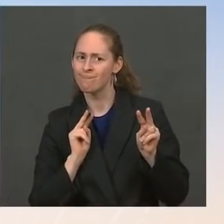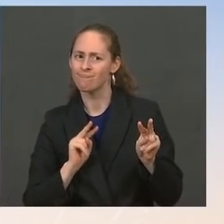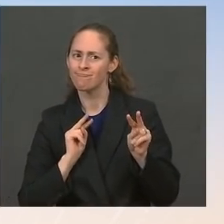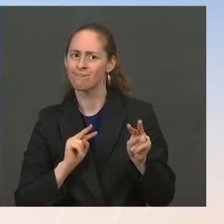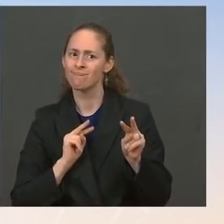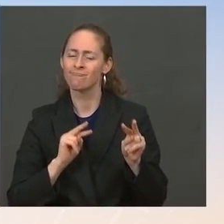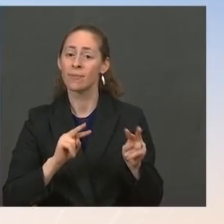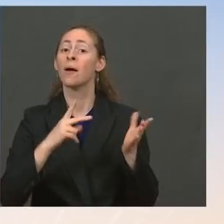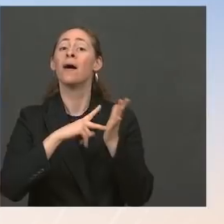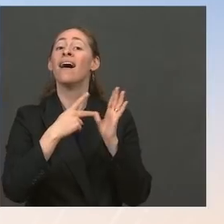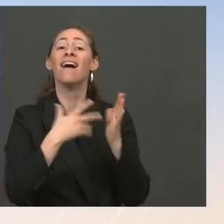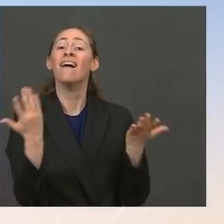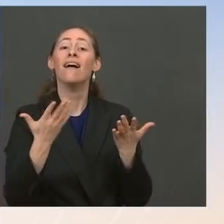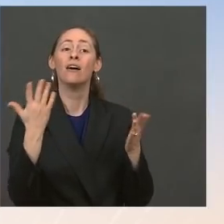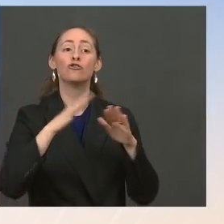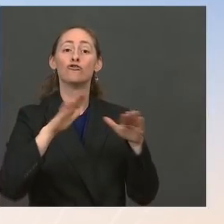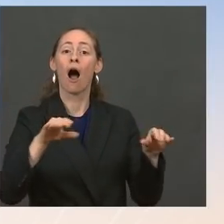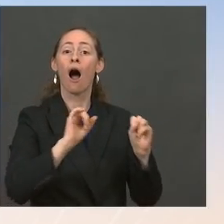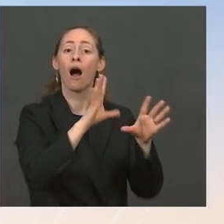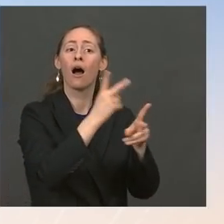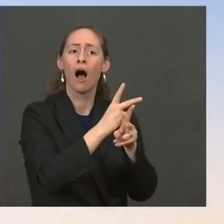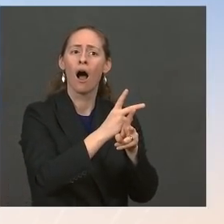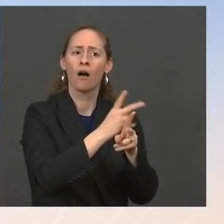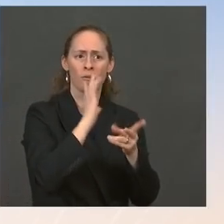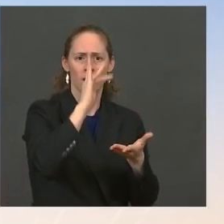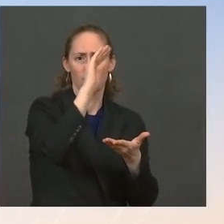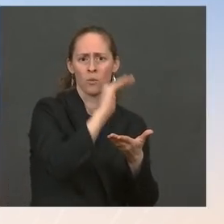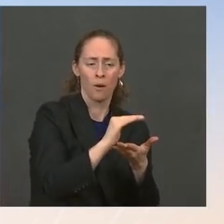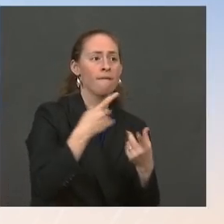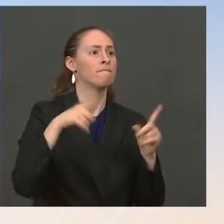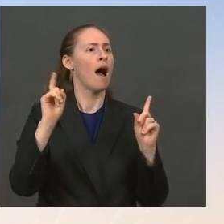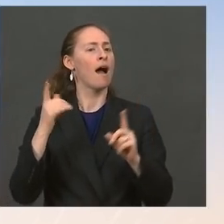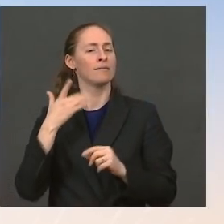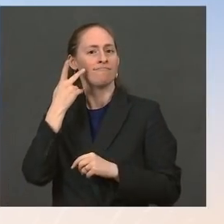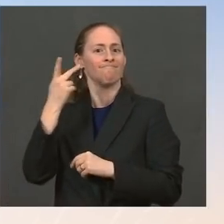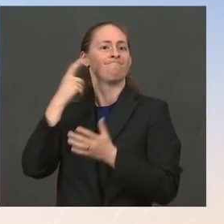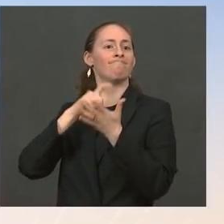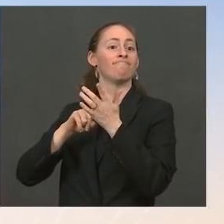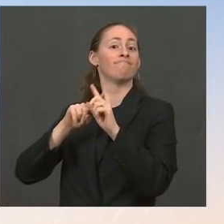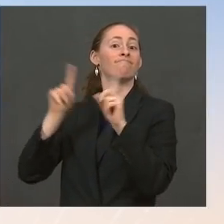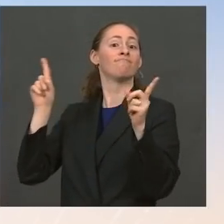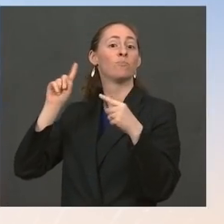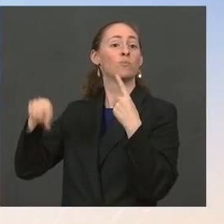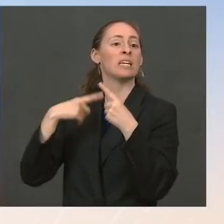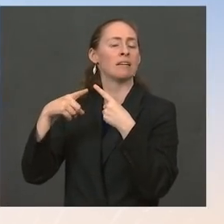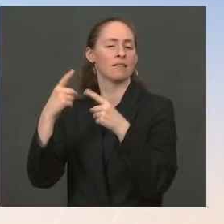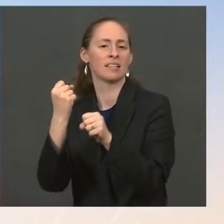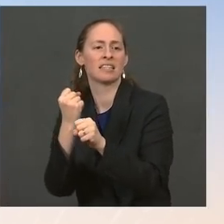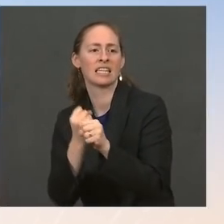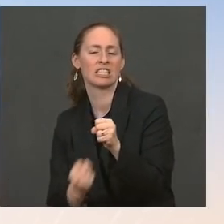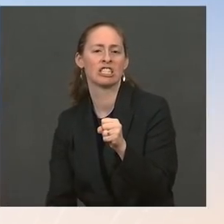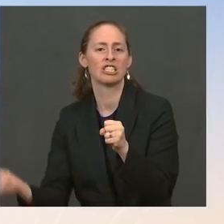could have an impact early next year if -- once we get this through the Senate. We have been -- we have remained in touch,